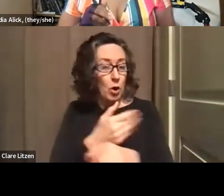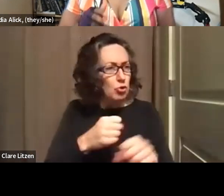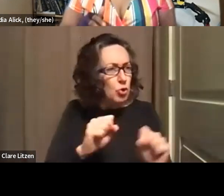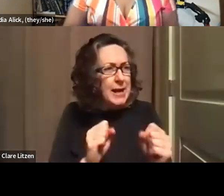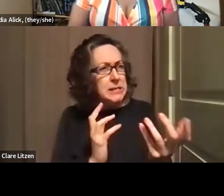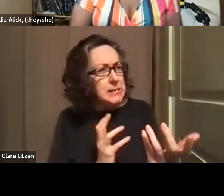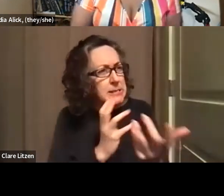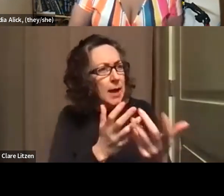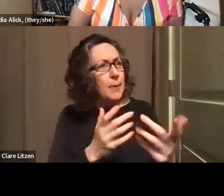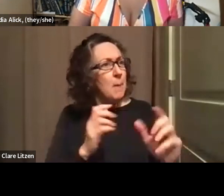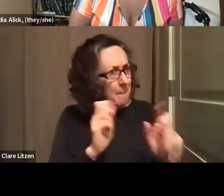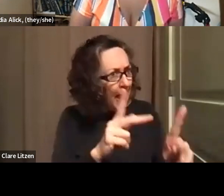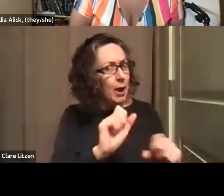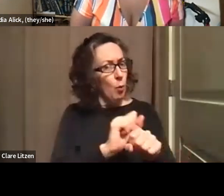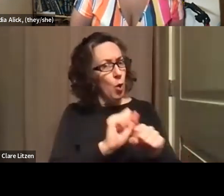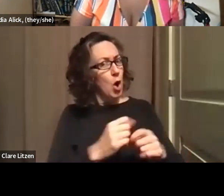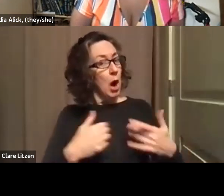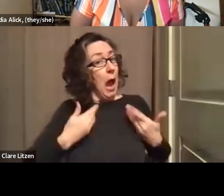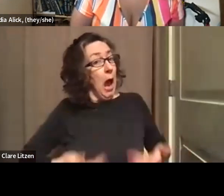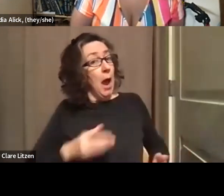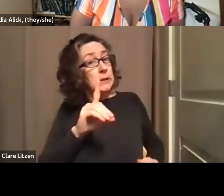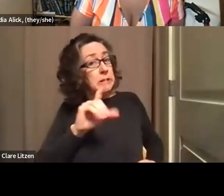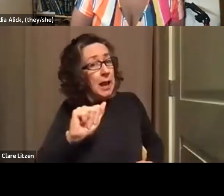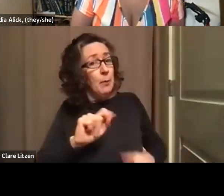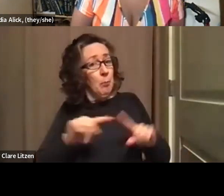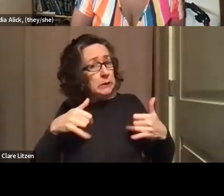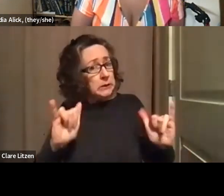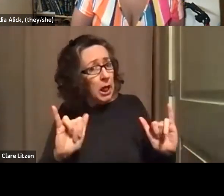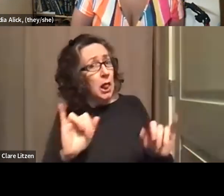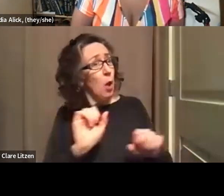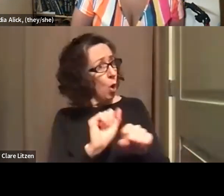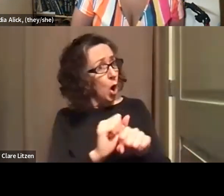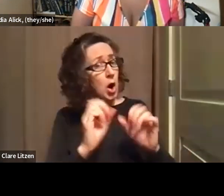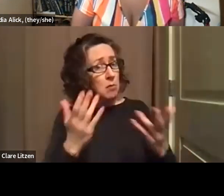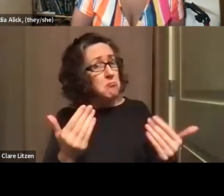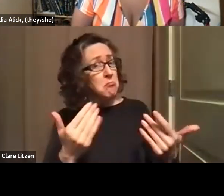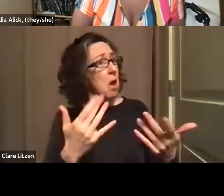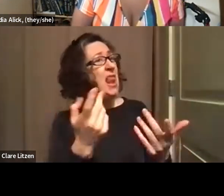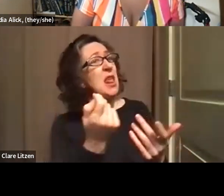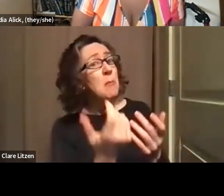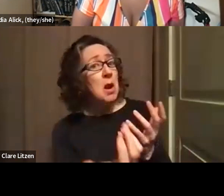the field, being yes, I am now disabled, but I can work. I just need help.